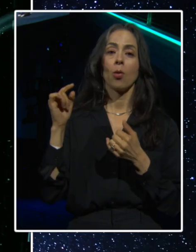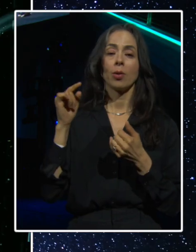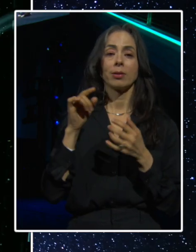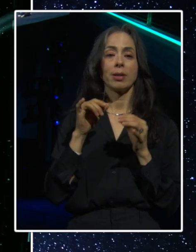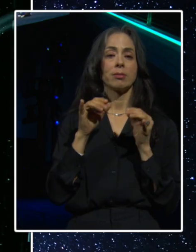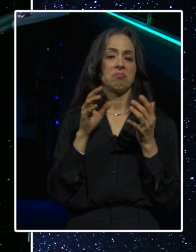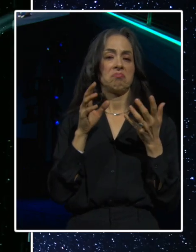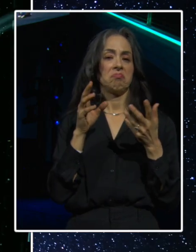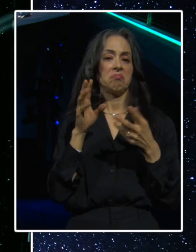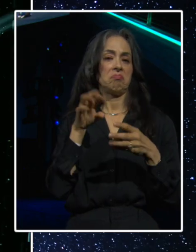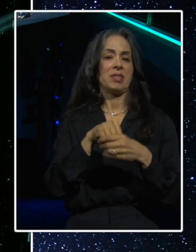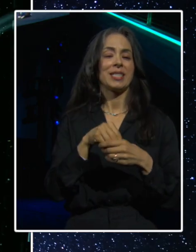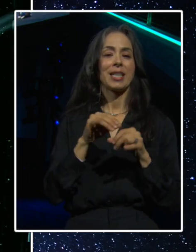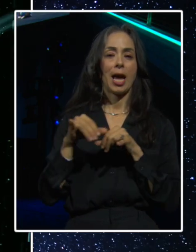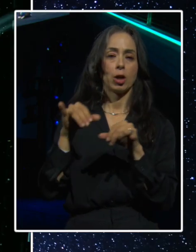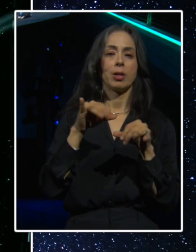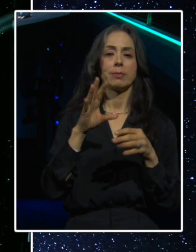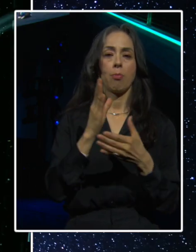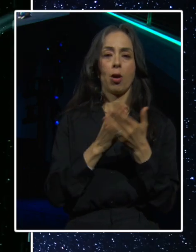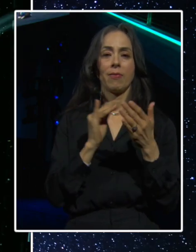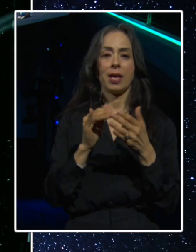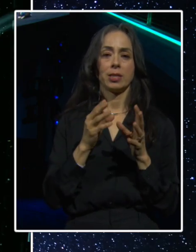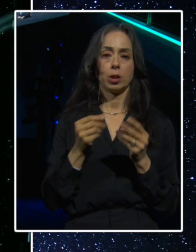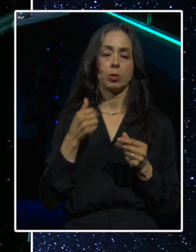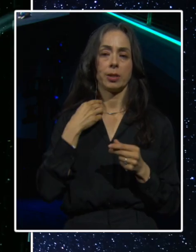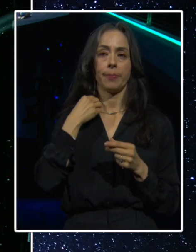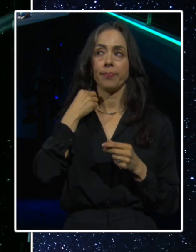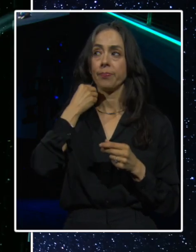now comes standard as a part of that solution.